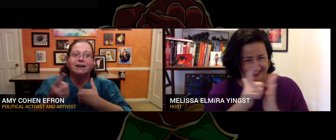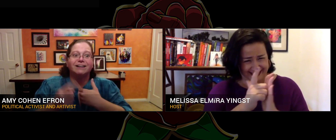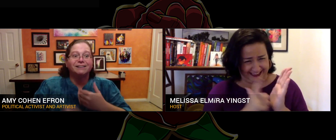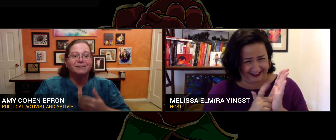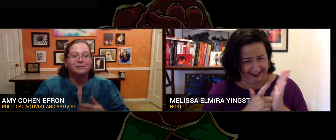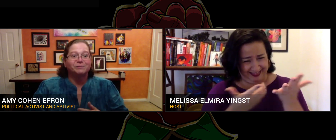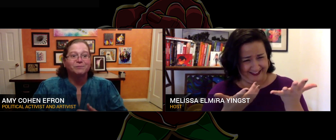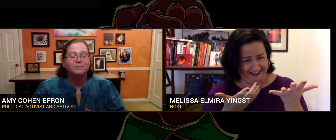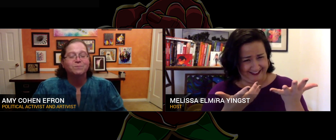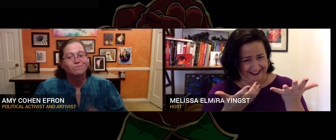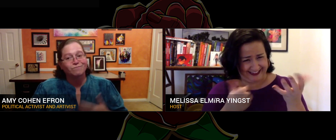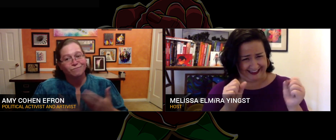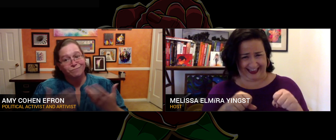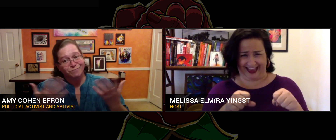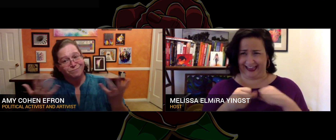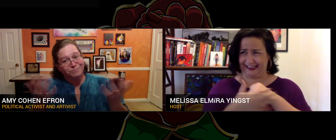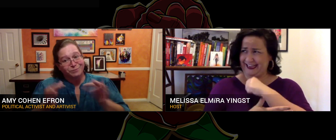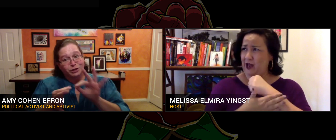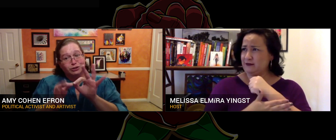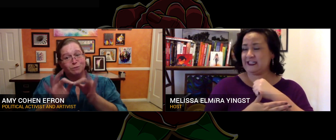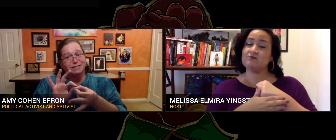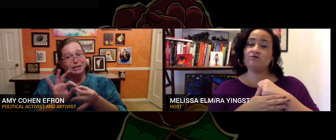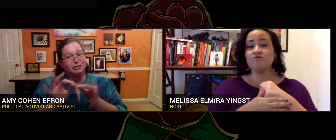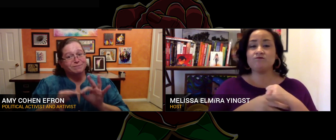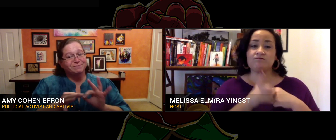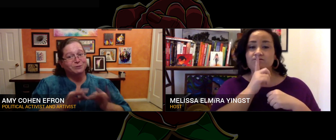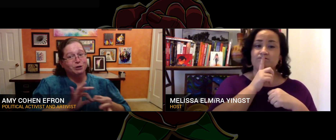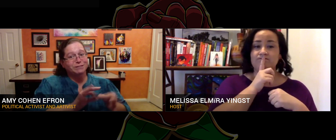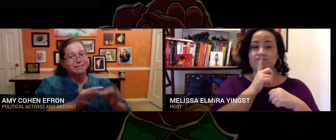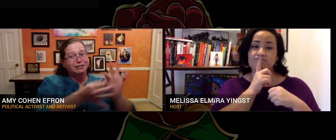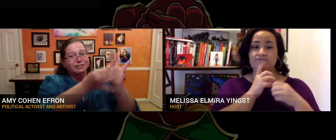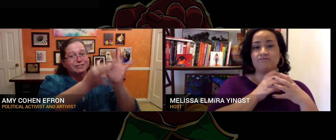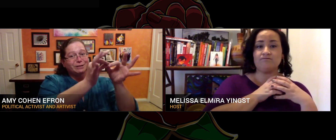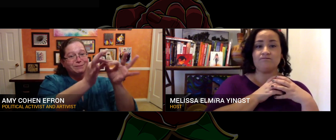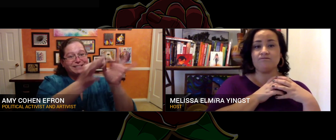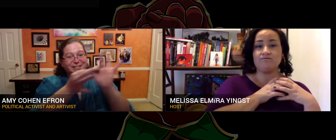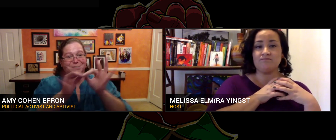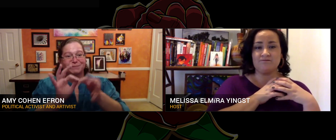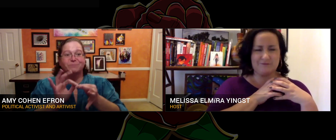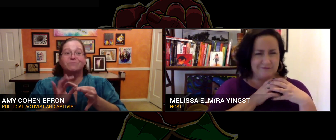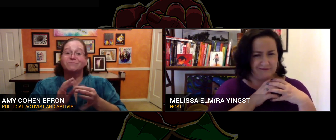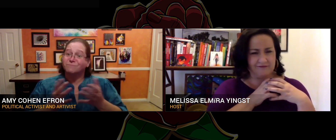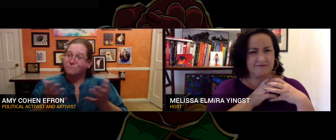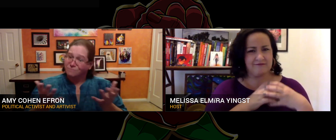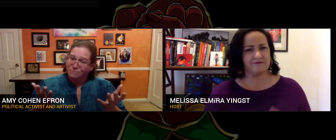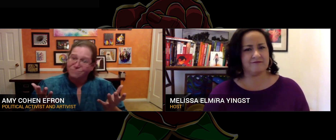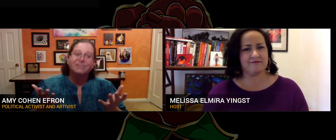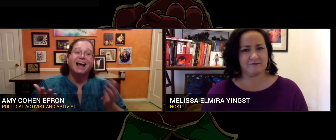Isn't that illegal to keep it to themselves and not say anything? Well. There are interpretations from each place.